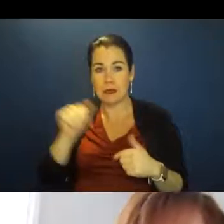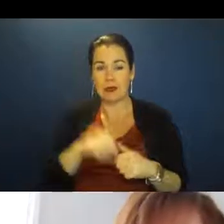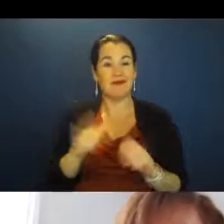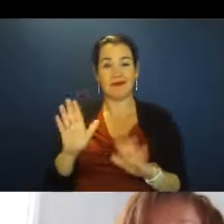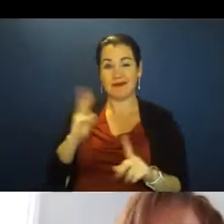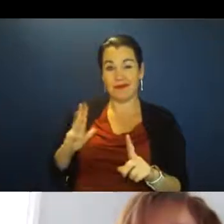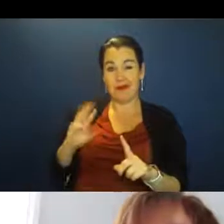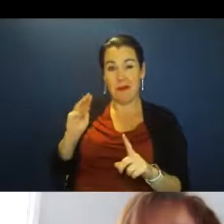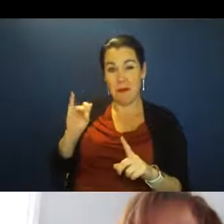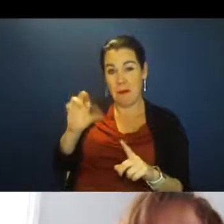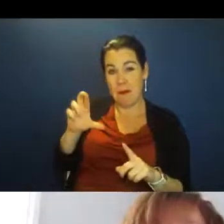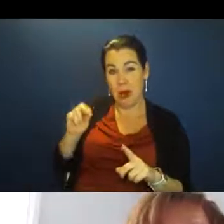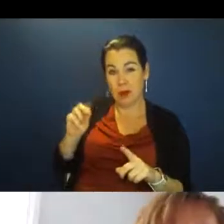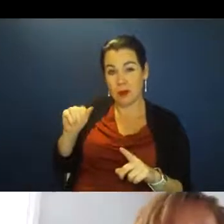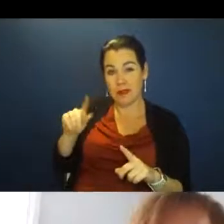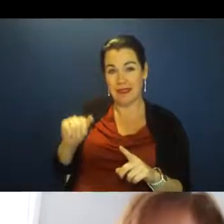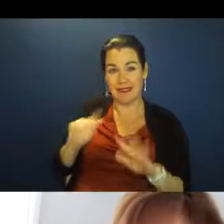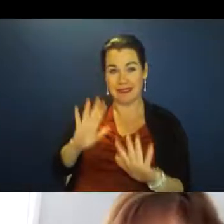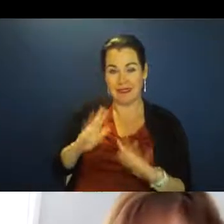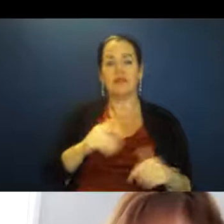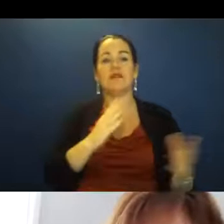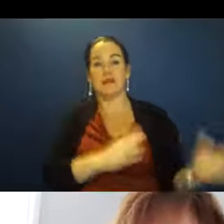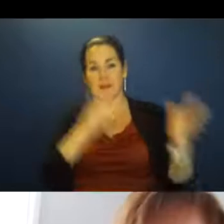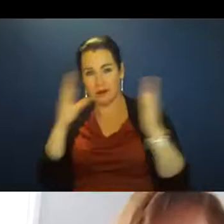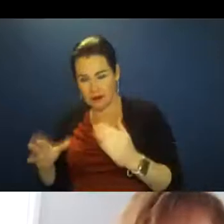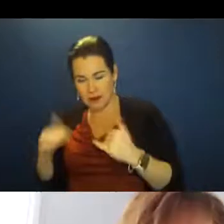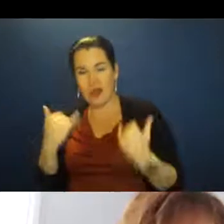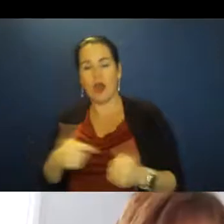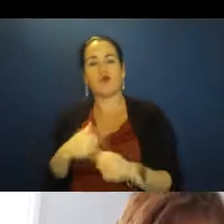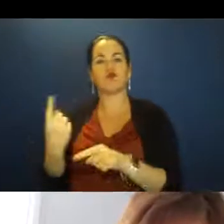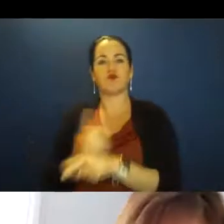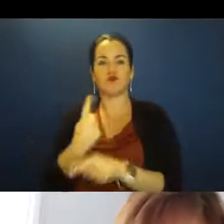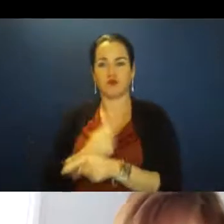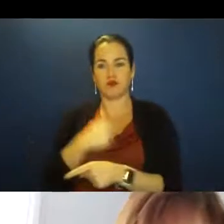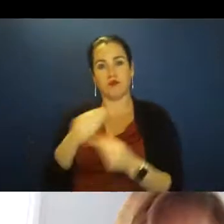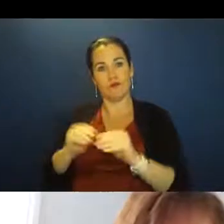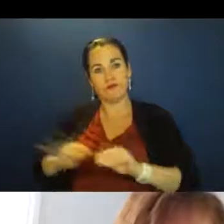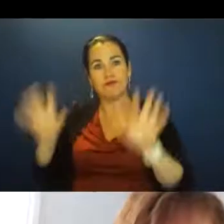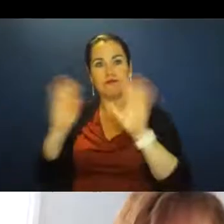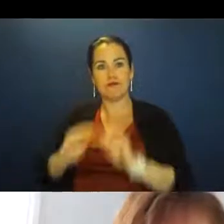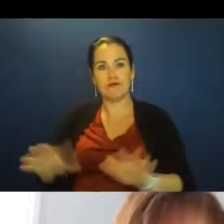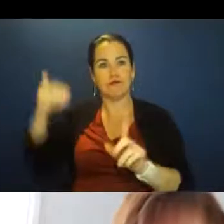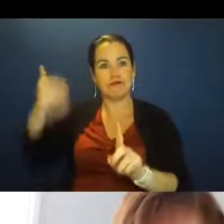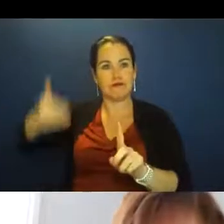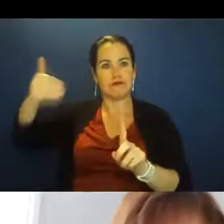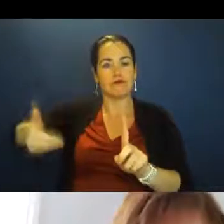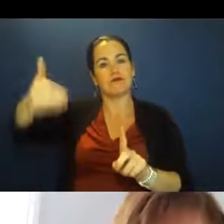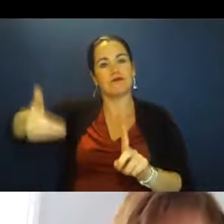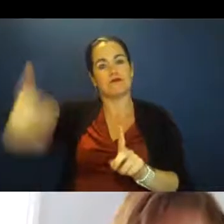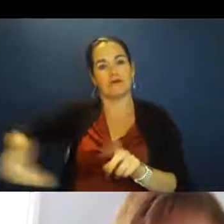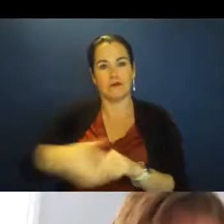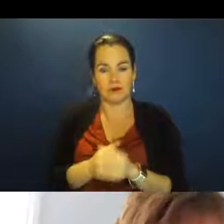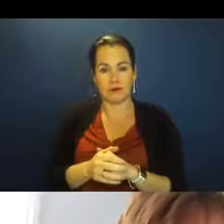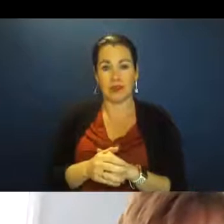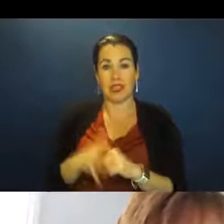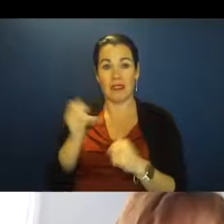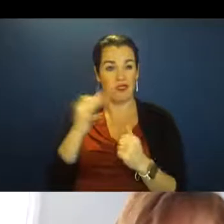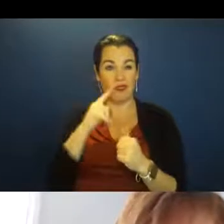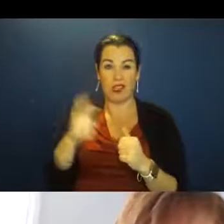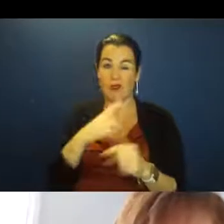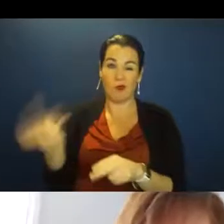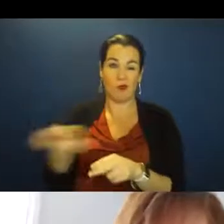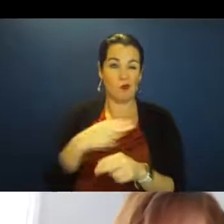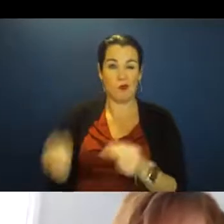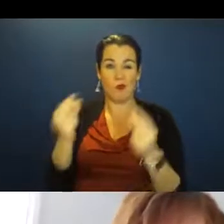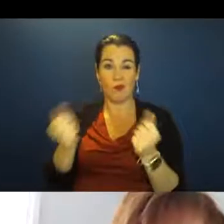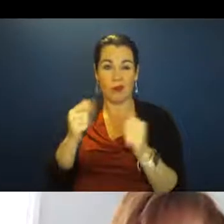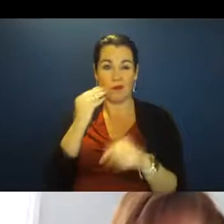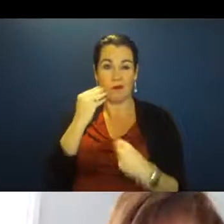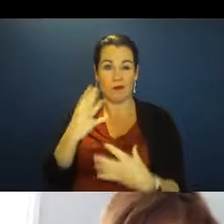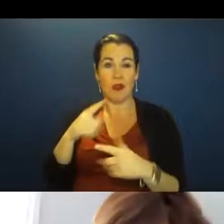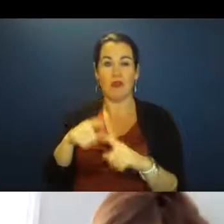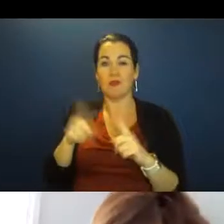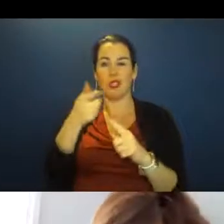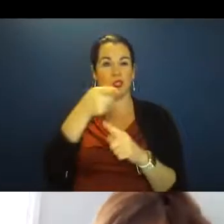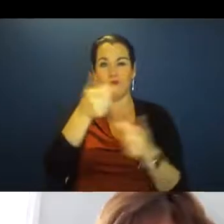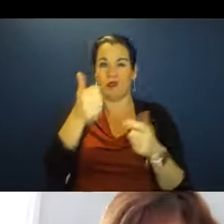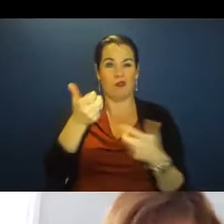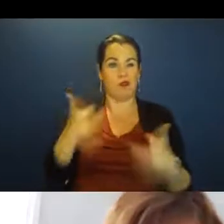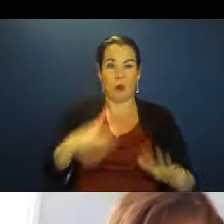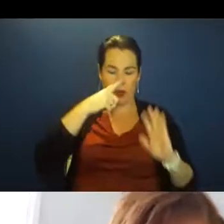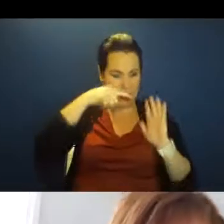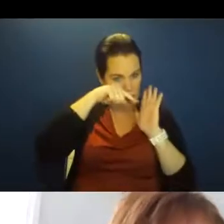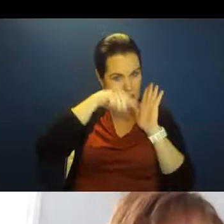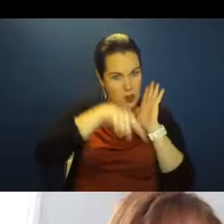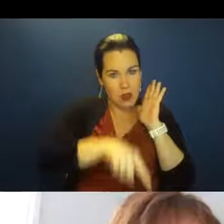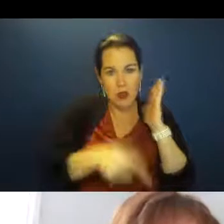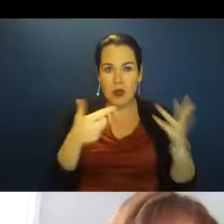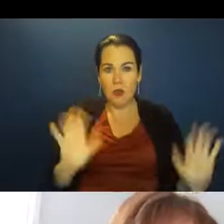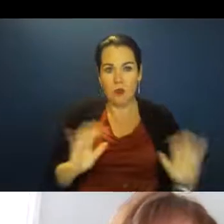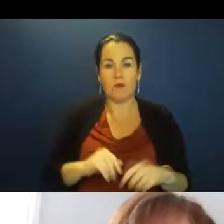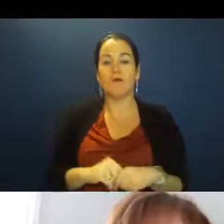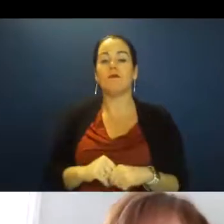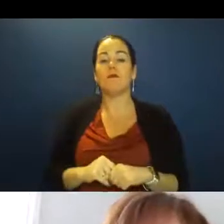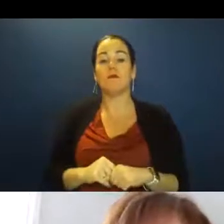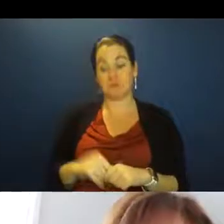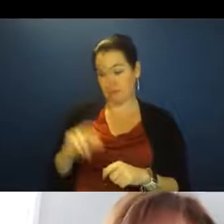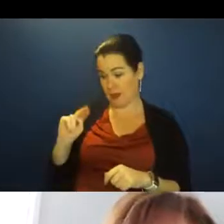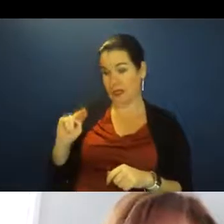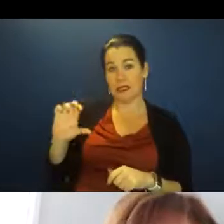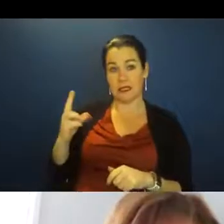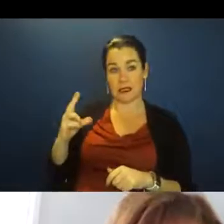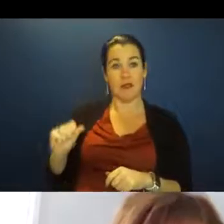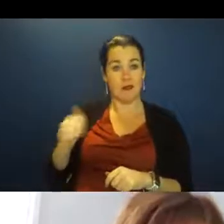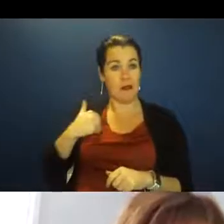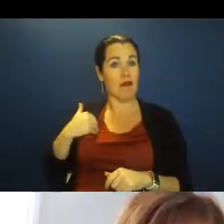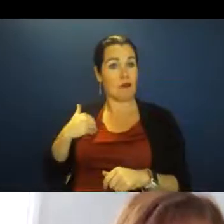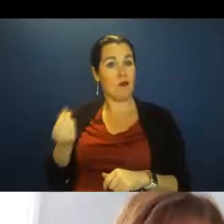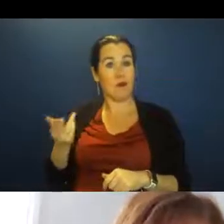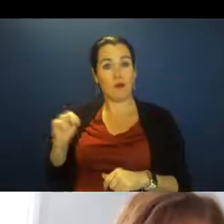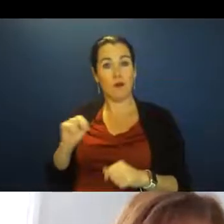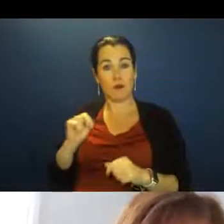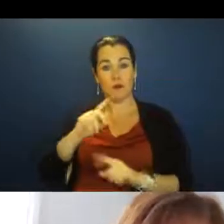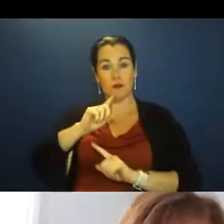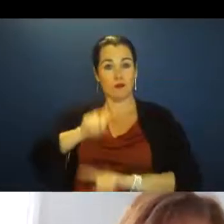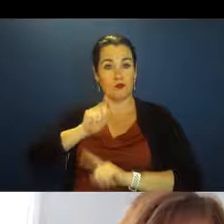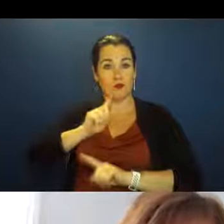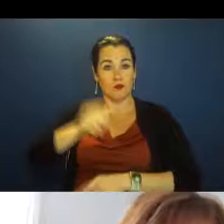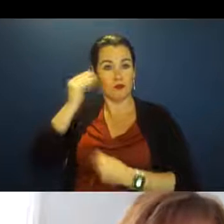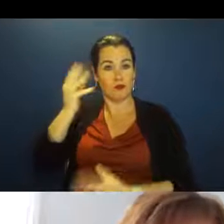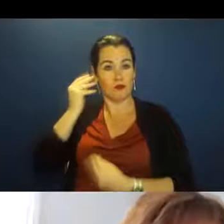I'm going to switch over here to microdata to regularly released tabulated data in case you need a quick number or information and don't want to dig into a specific data pile. Of course NCHS produces a number of its own reports and briefs on a regular basis.